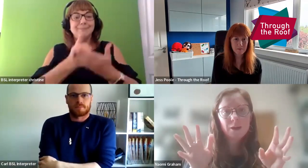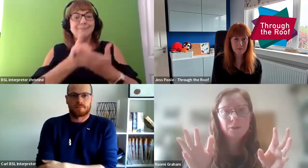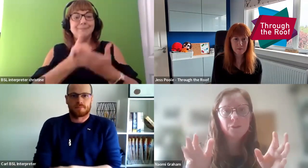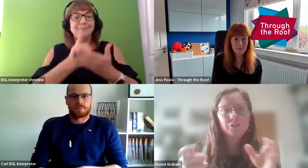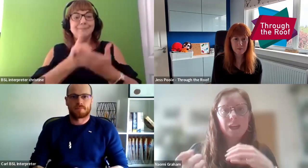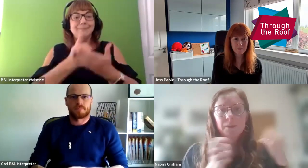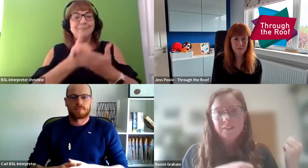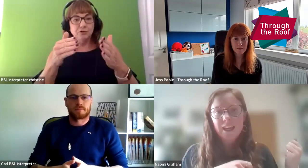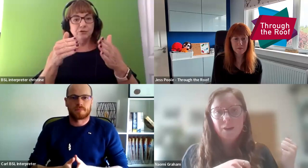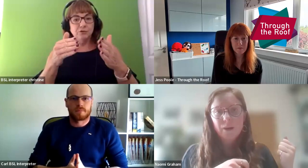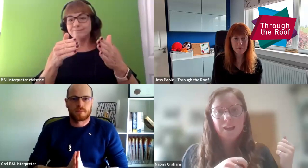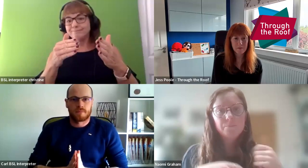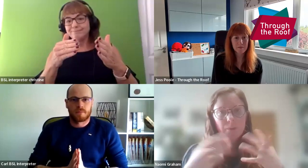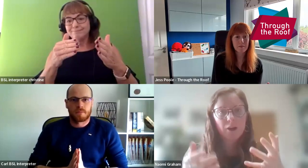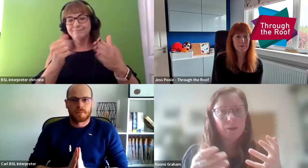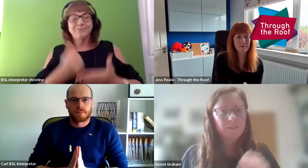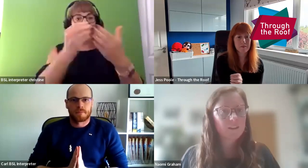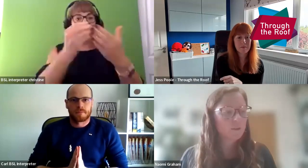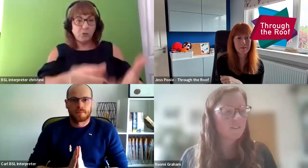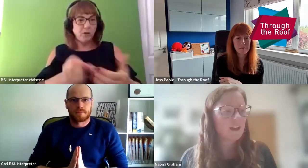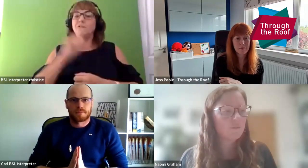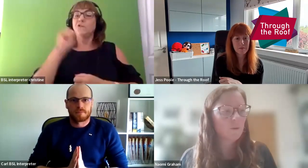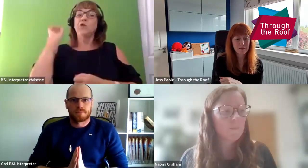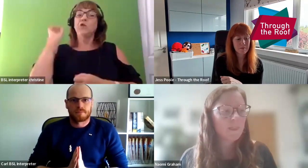not to help you concentrate, I'm gonna take it away, but otherwise that's what it's there for.